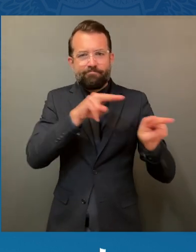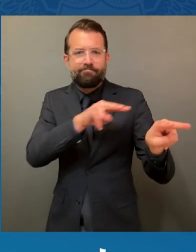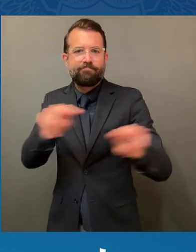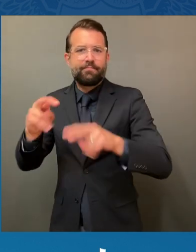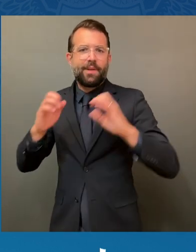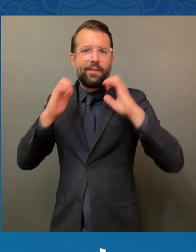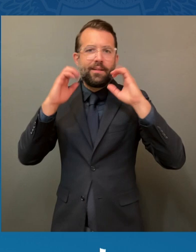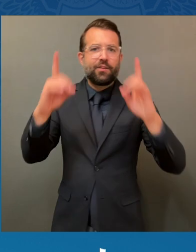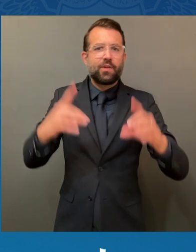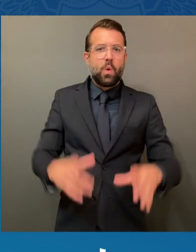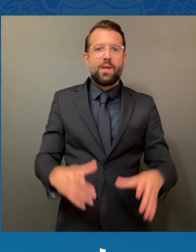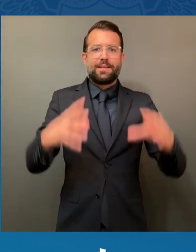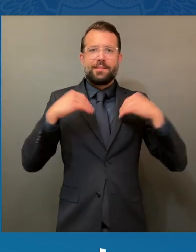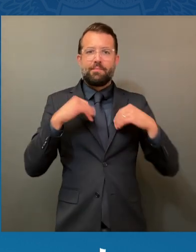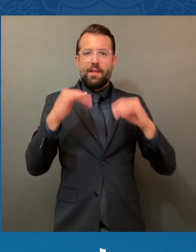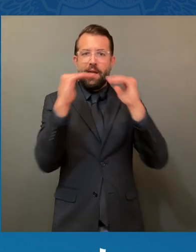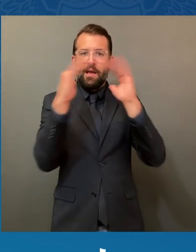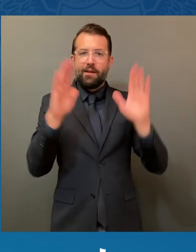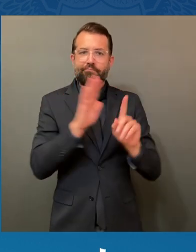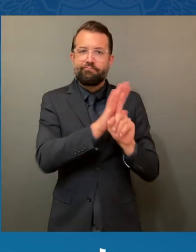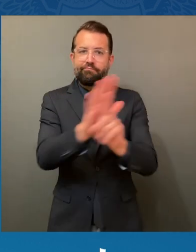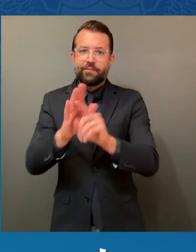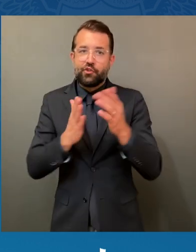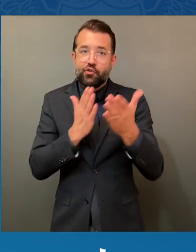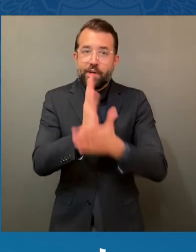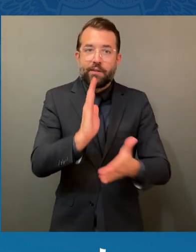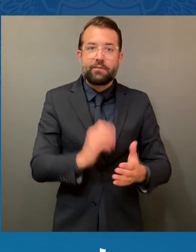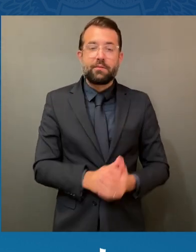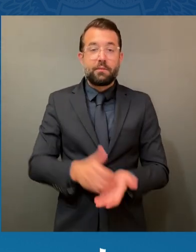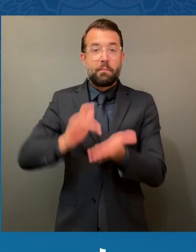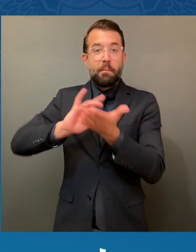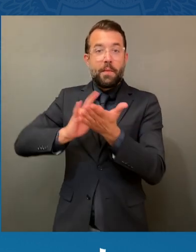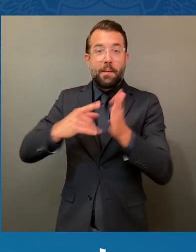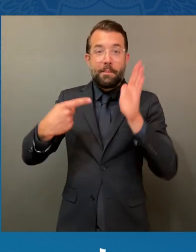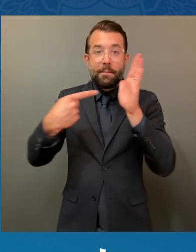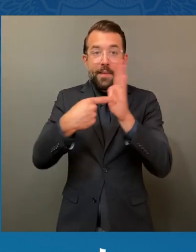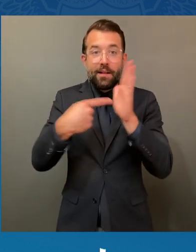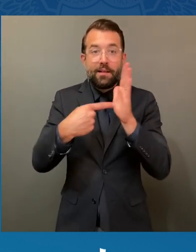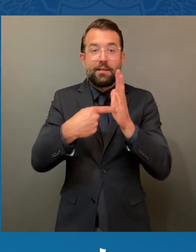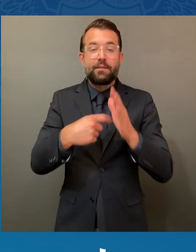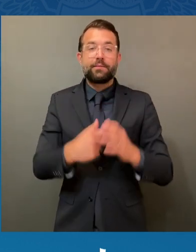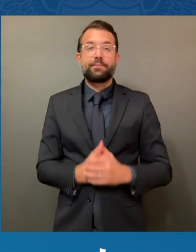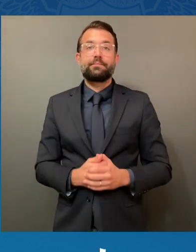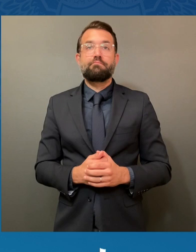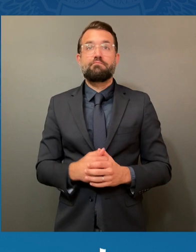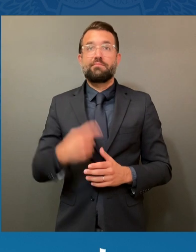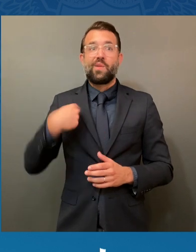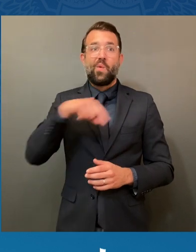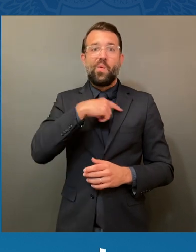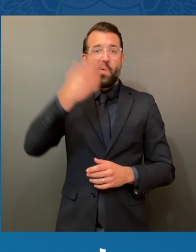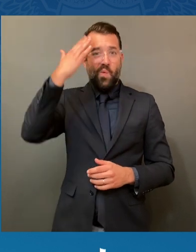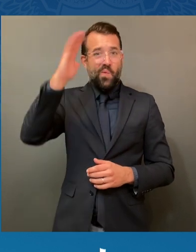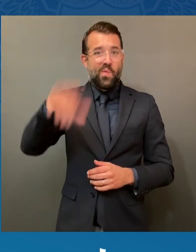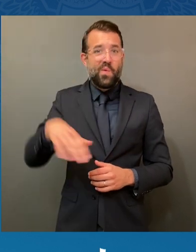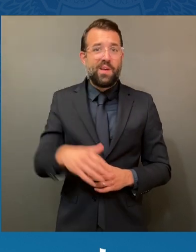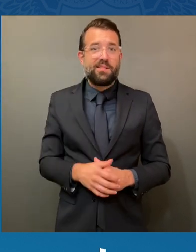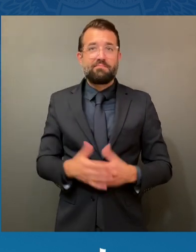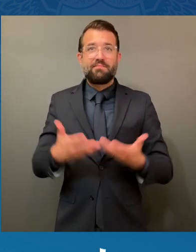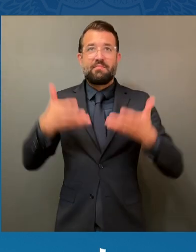We have also taken on the issue of medical debt, which we know is exacting a heavy burden on so many people in our country.